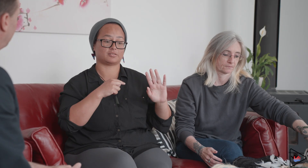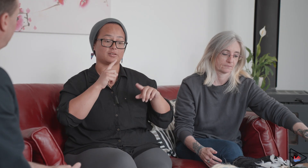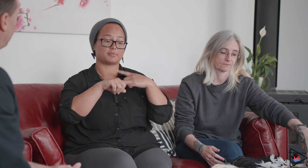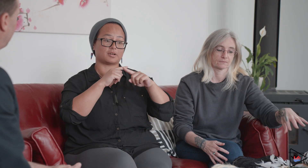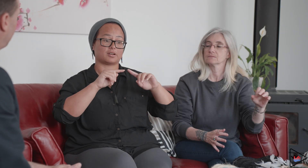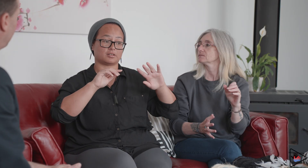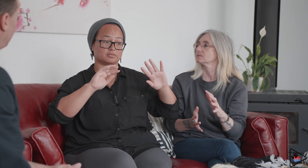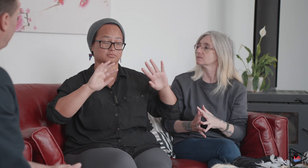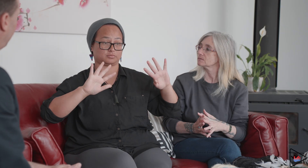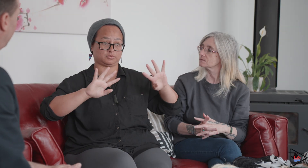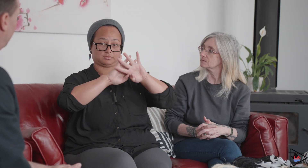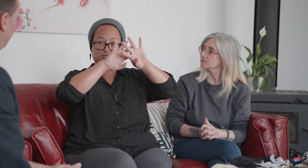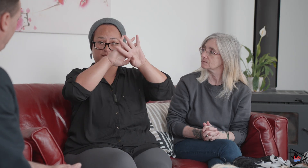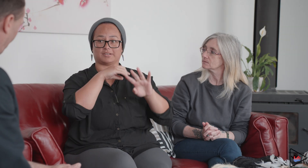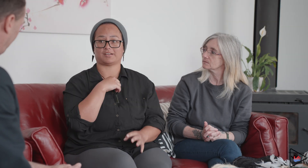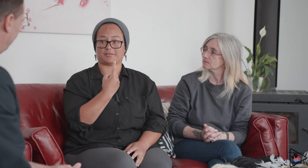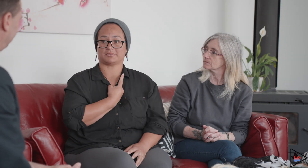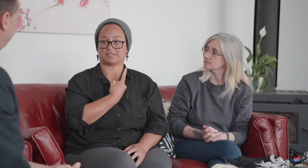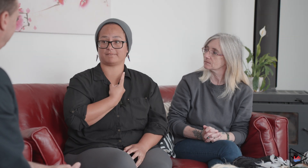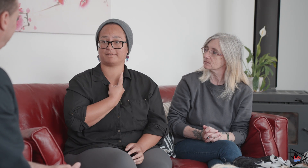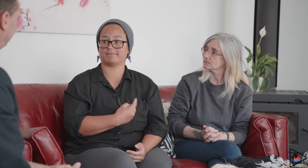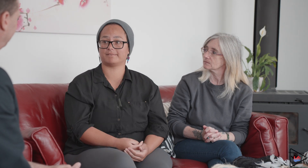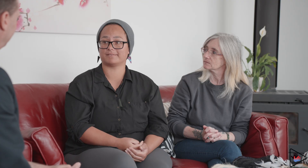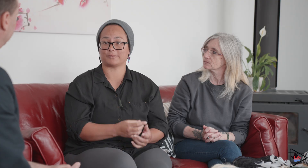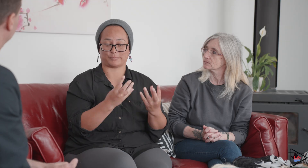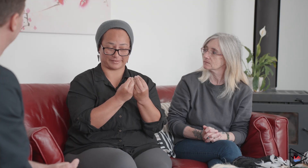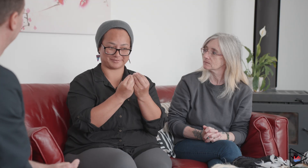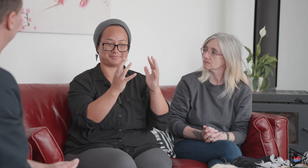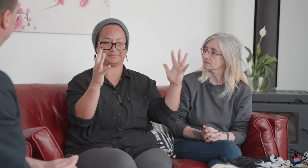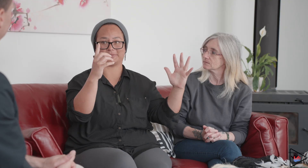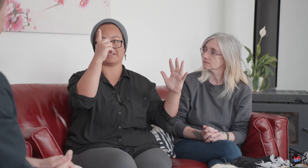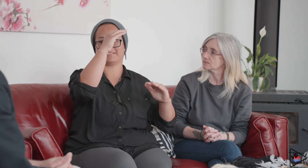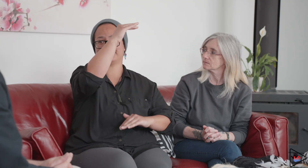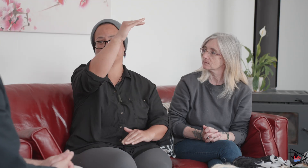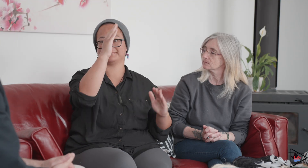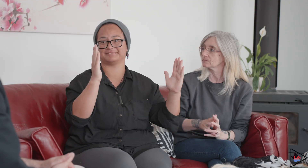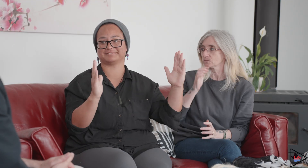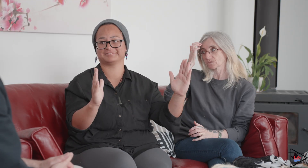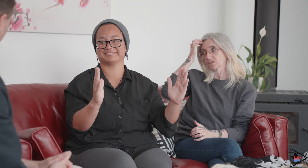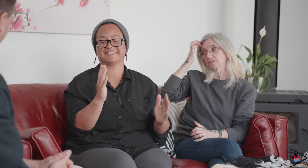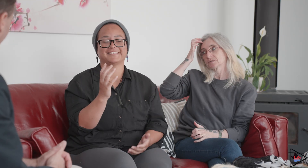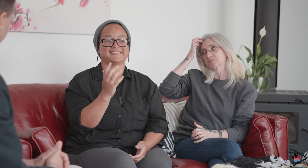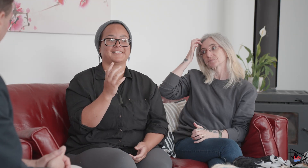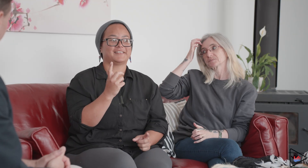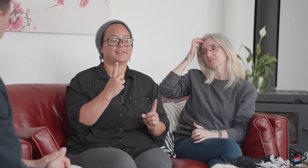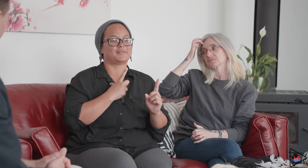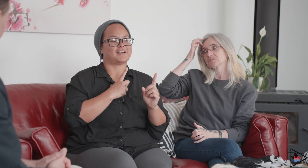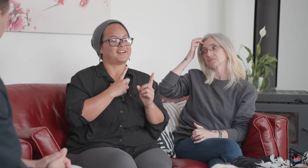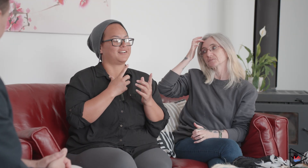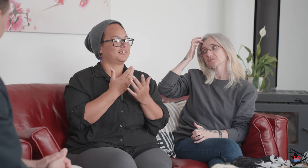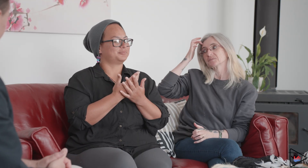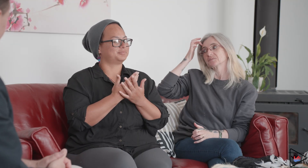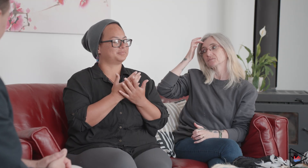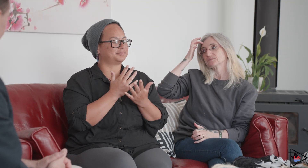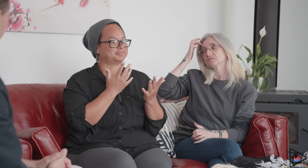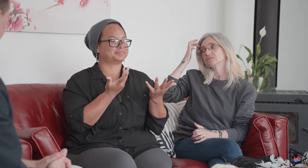To be honest, when it comes to doing tukutuku, I did that panel on my own.